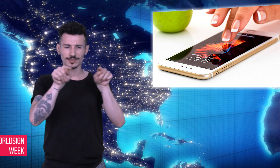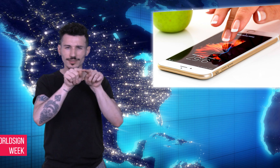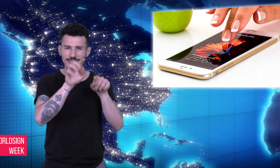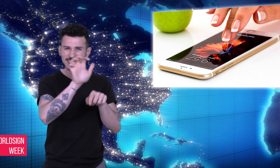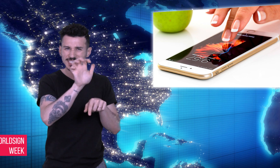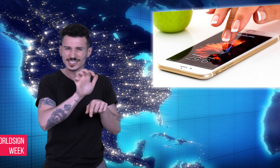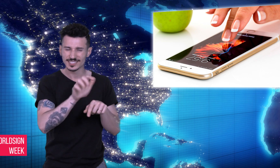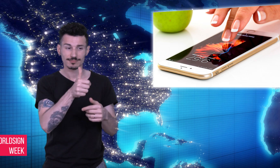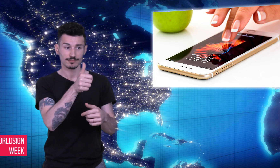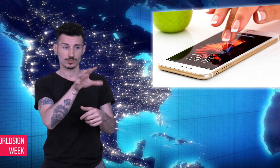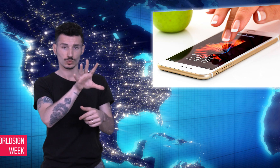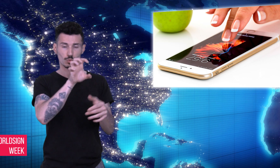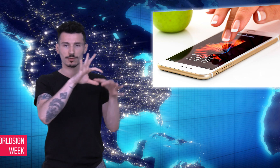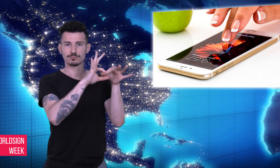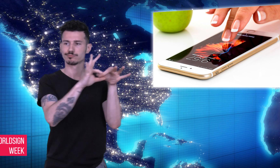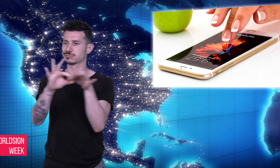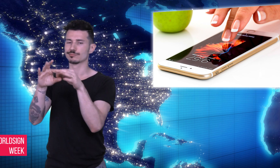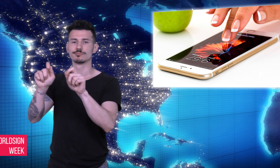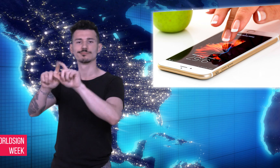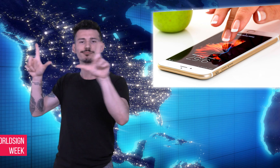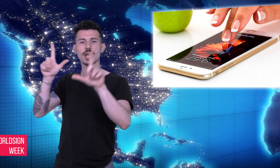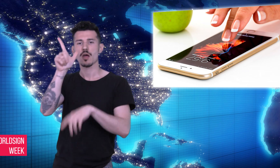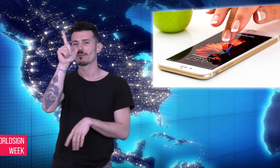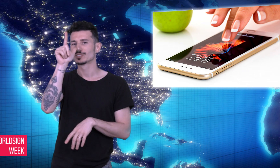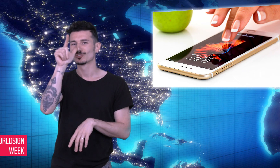automatic QR code scan, and allow